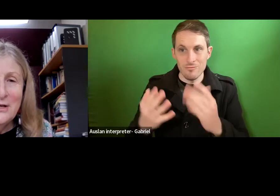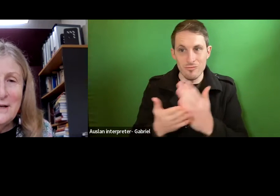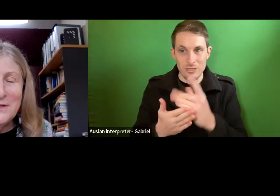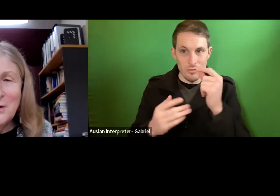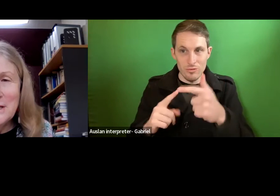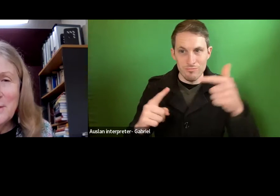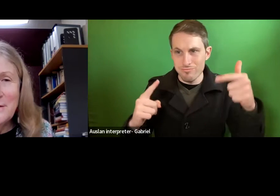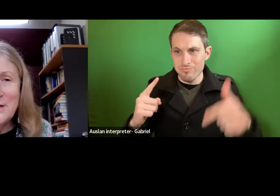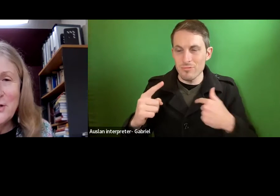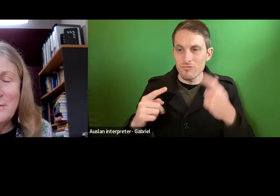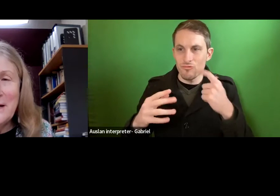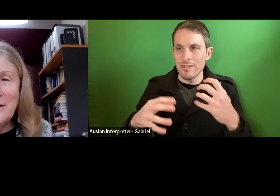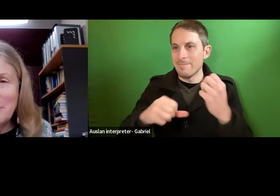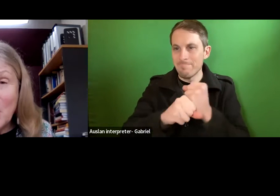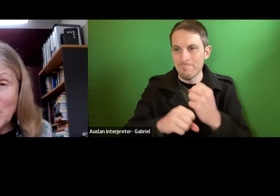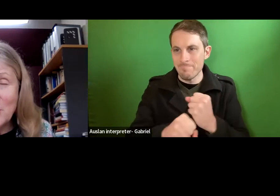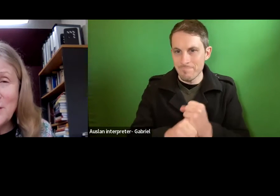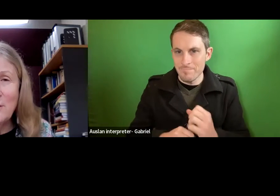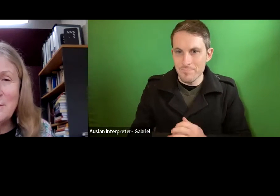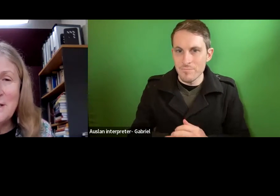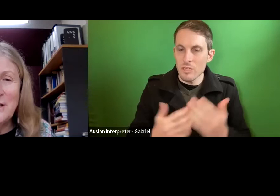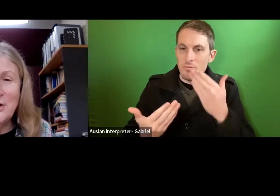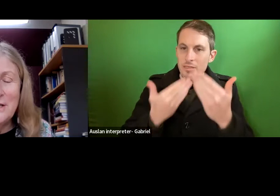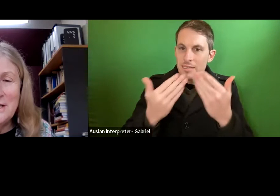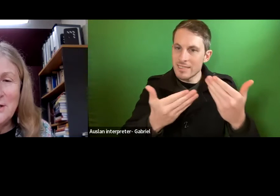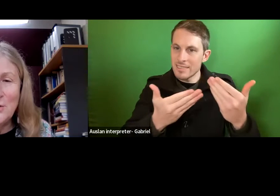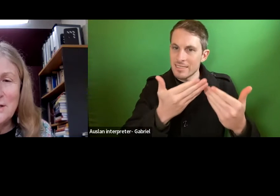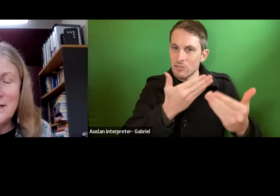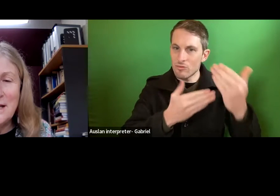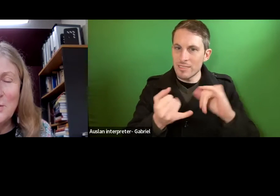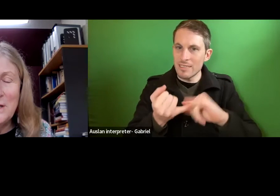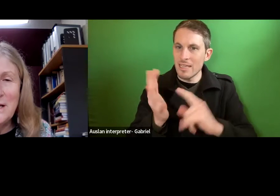Okay, so a little bit of history about the models of specific learning disorders that we